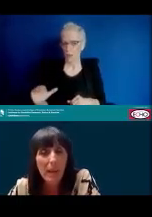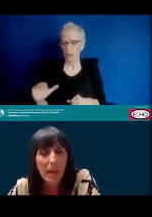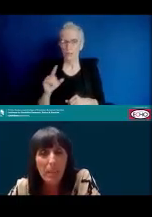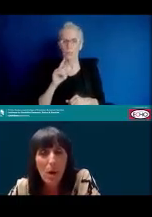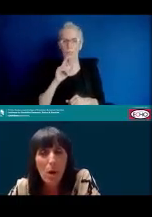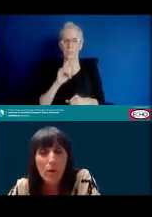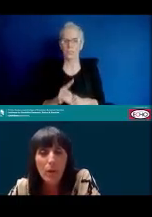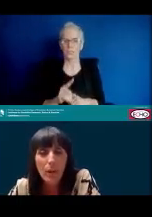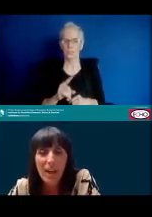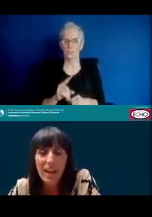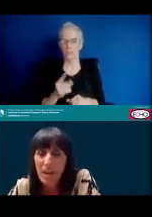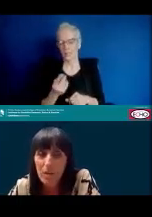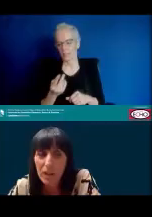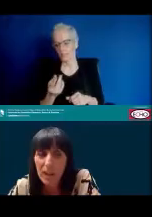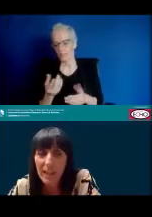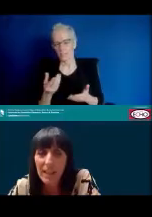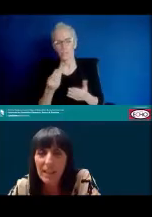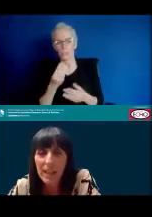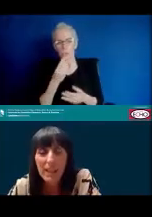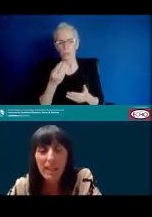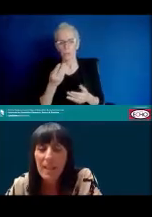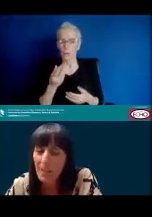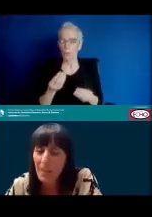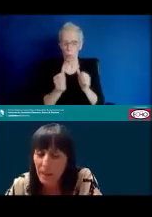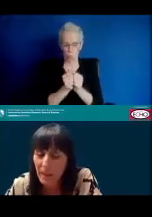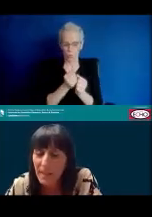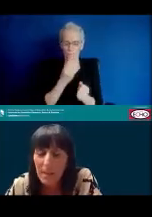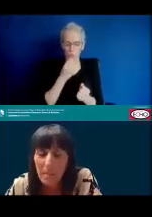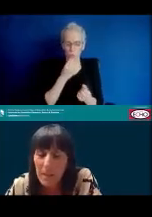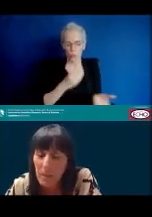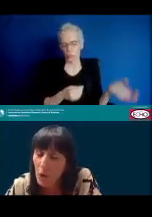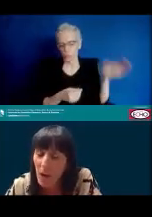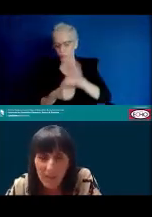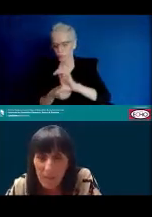cup over and over again. As a parent, that might drive me